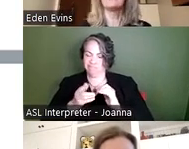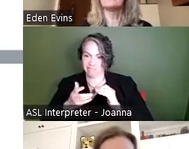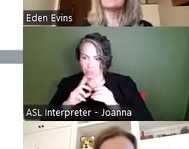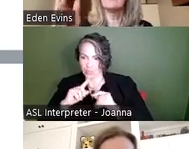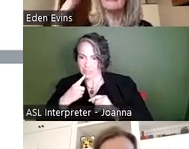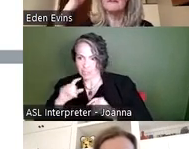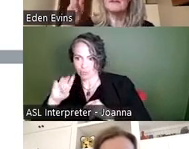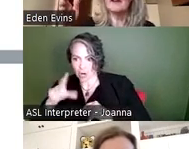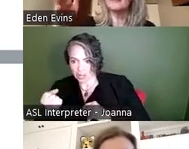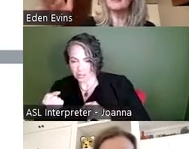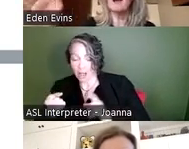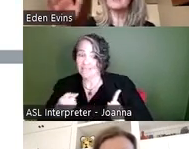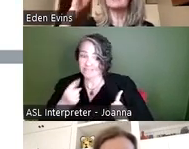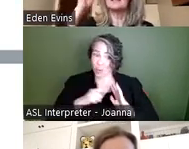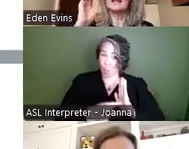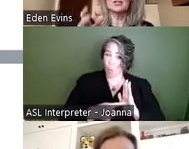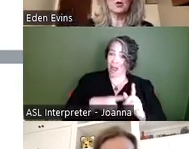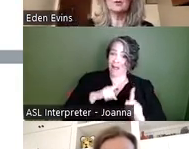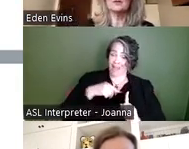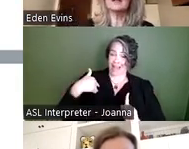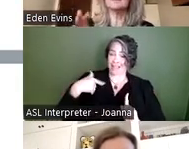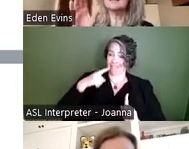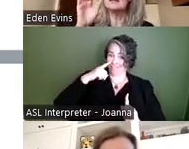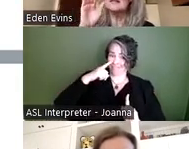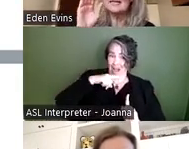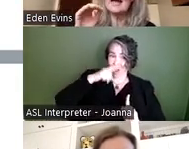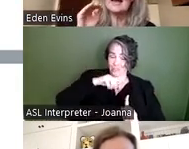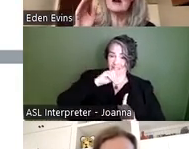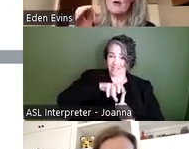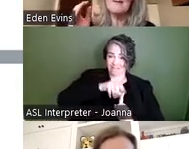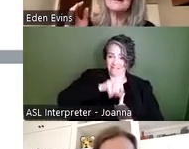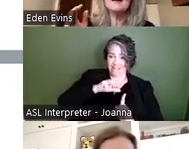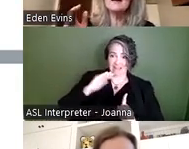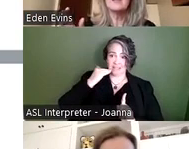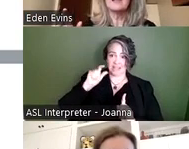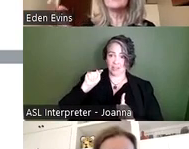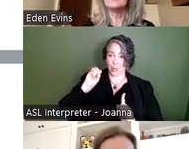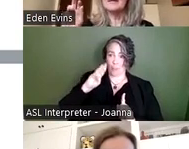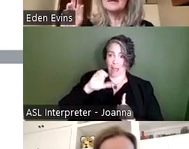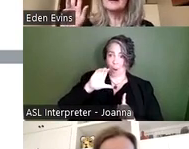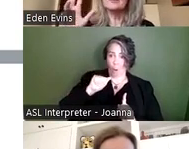every level from left to right. It's histone, like basically DNA, unwrapping and then immediate early